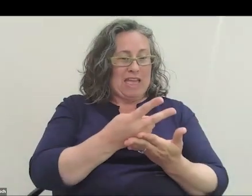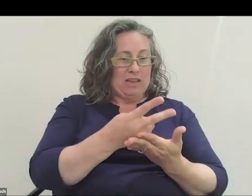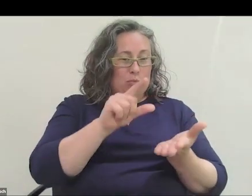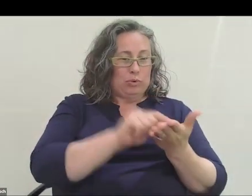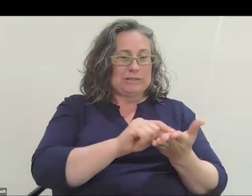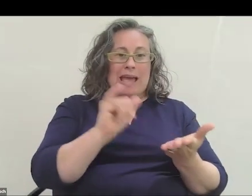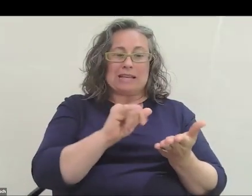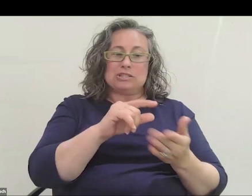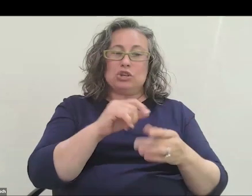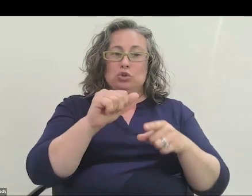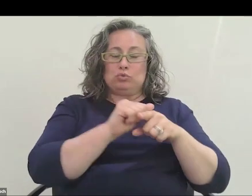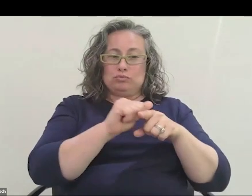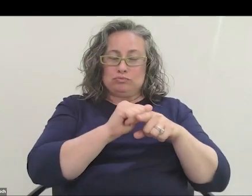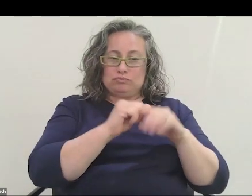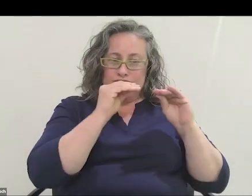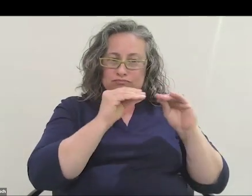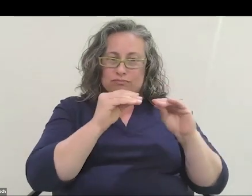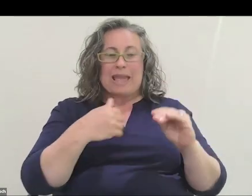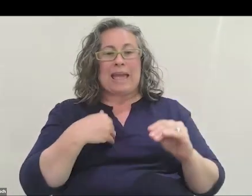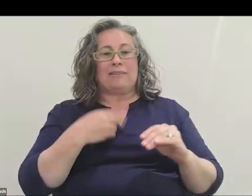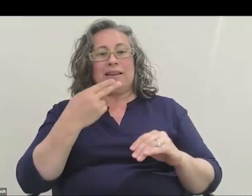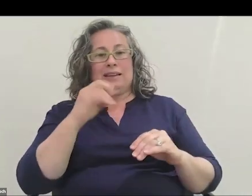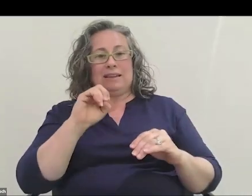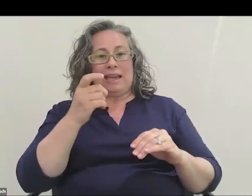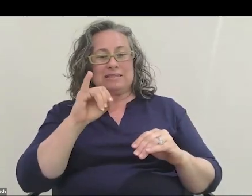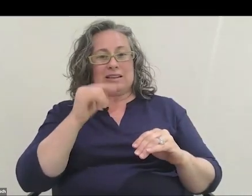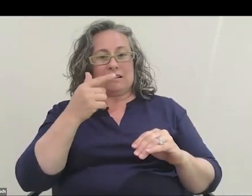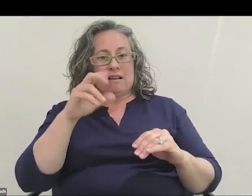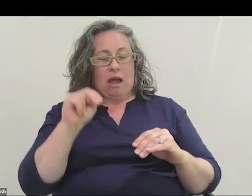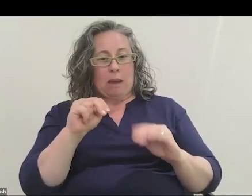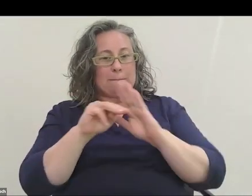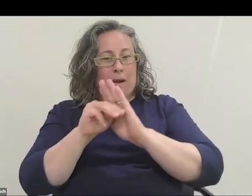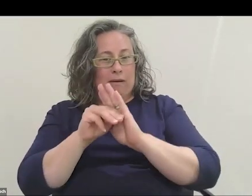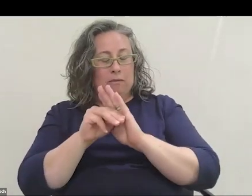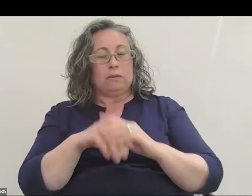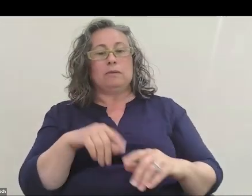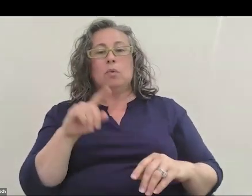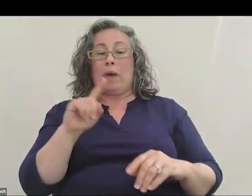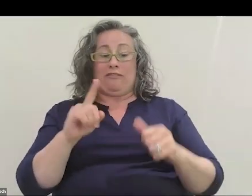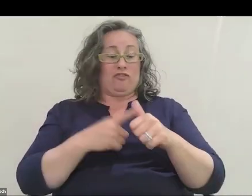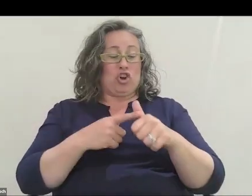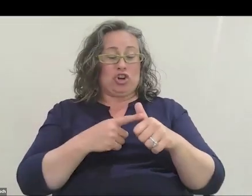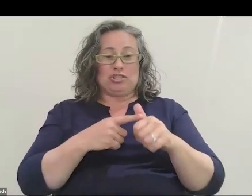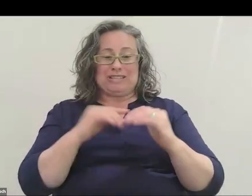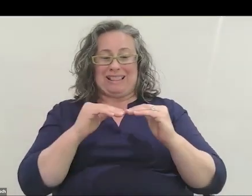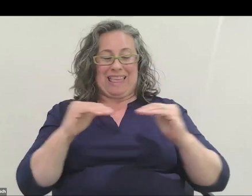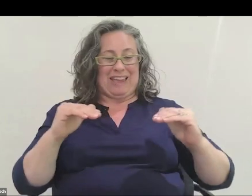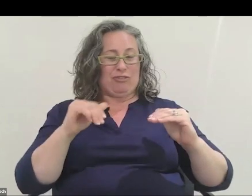I have a hexagon photo model where the first layer didn't print well, and so the strands